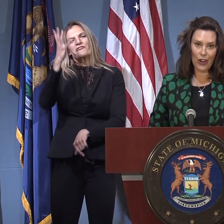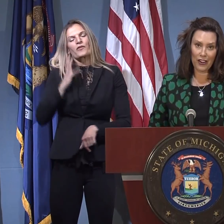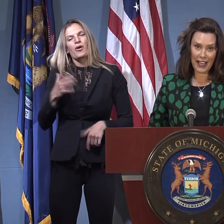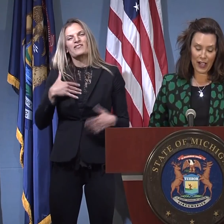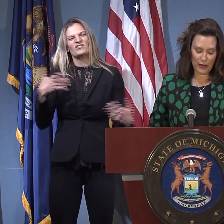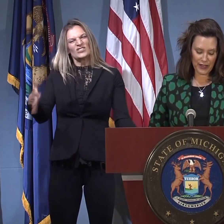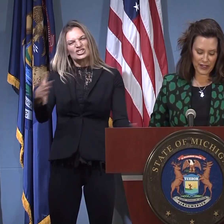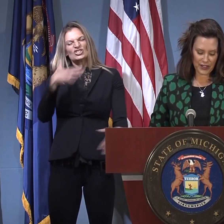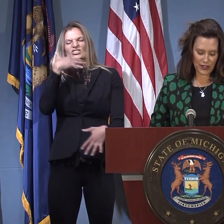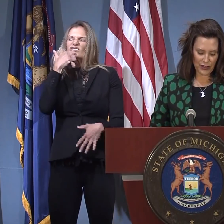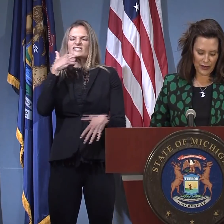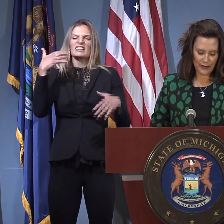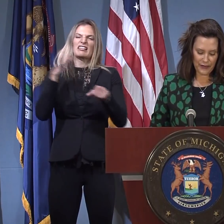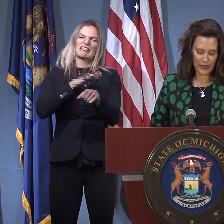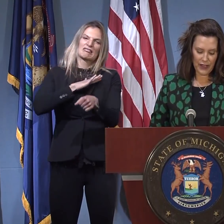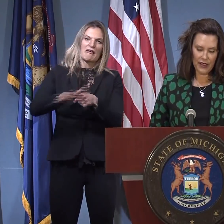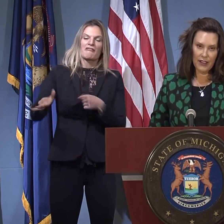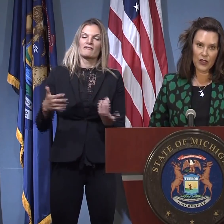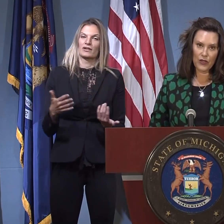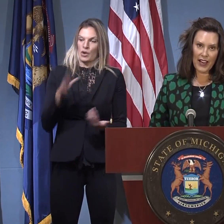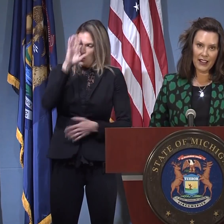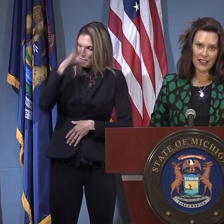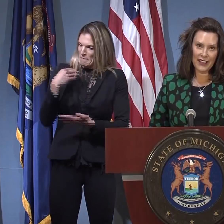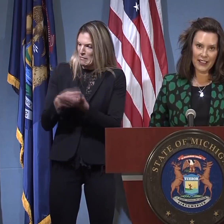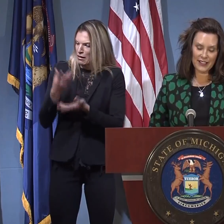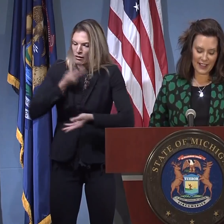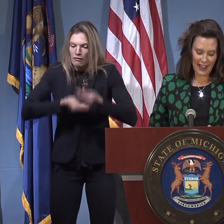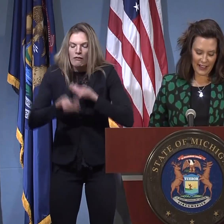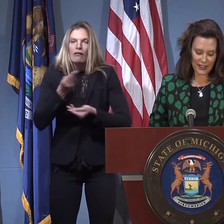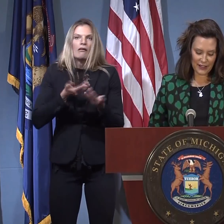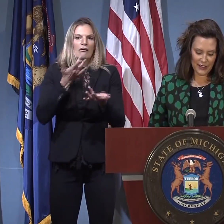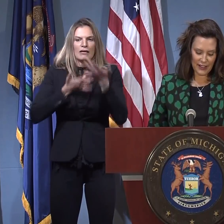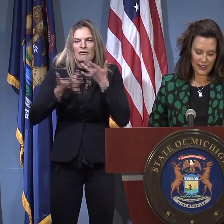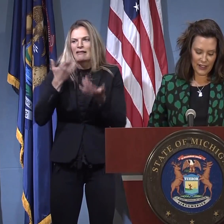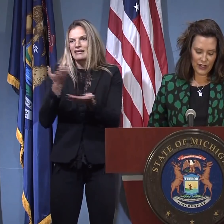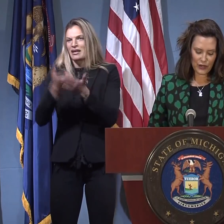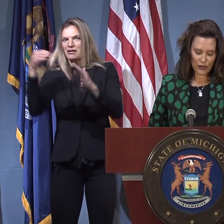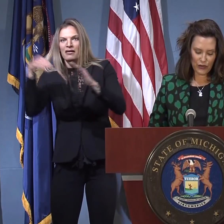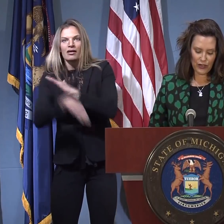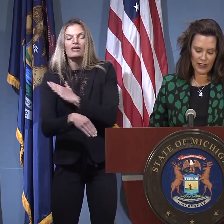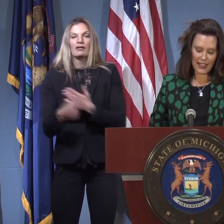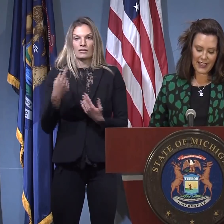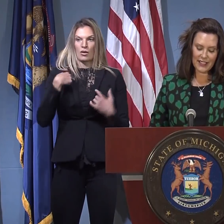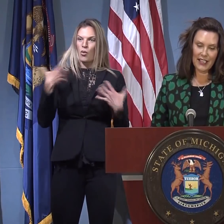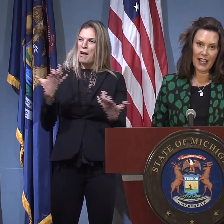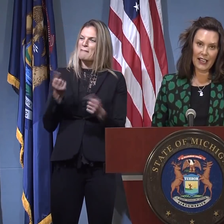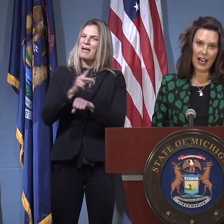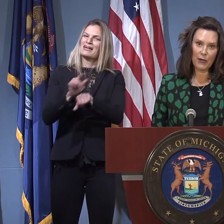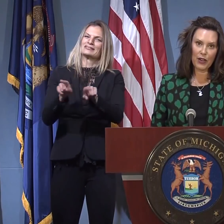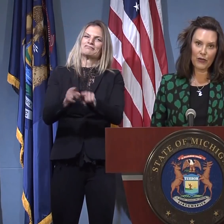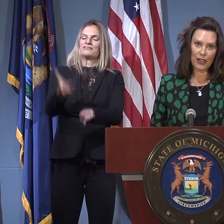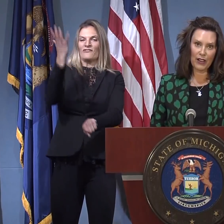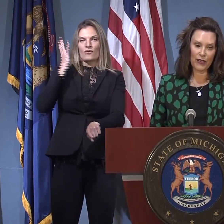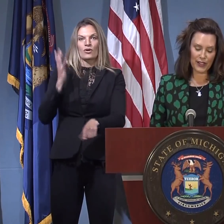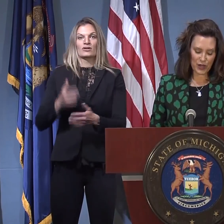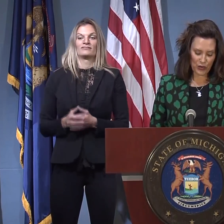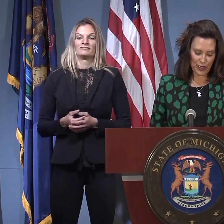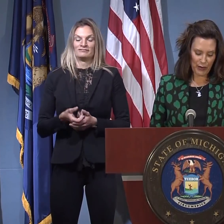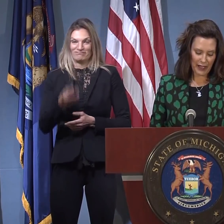SO I KNOW THAT PEOPLE ARE AND THOUSANDS RETURN TO NORMAL. ESPECIALLY WHERE OUR ECONOMY IS CONCERNED.